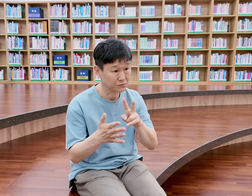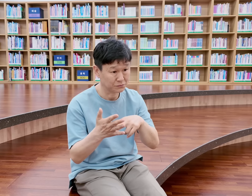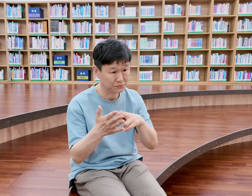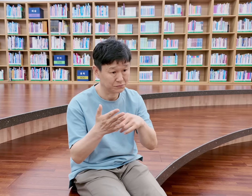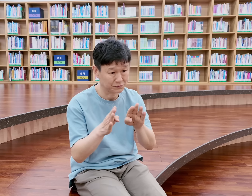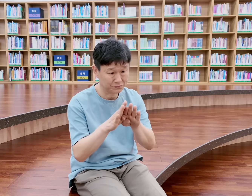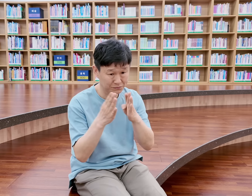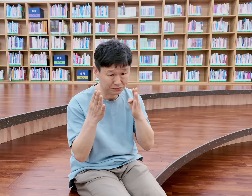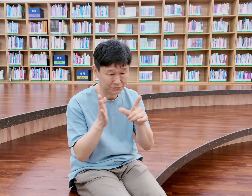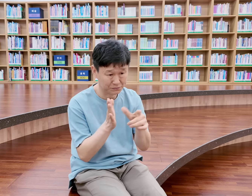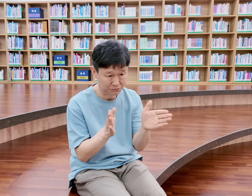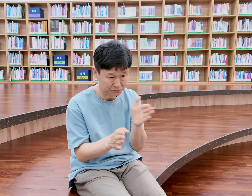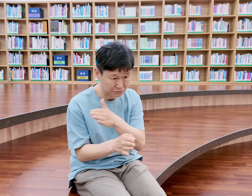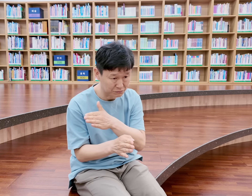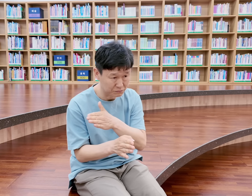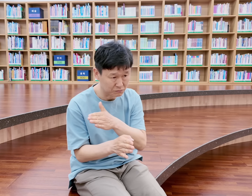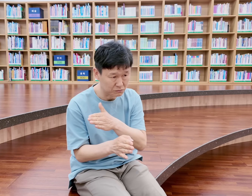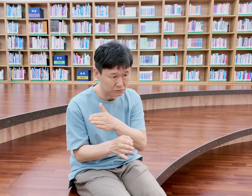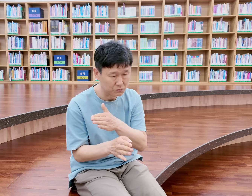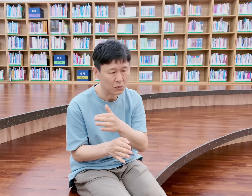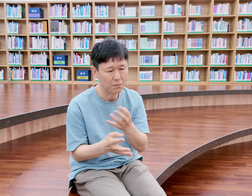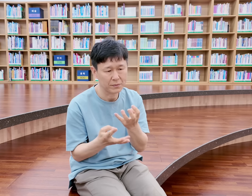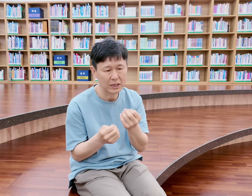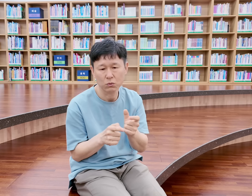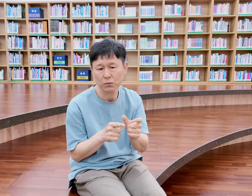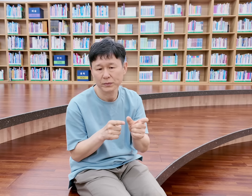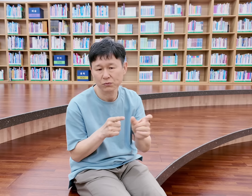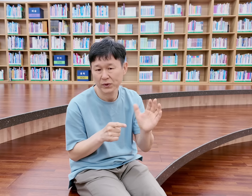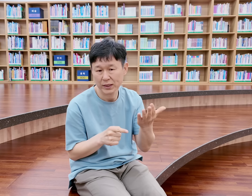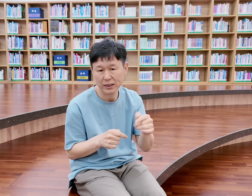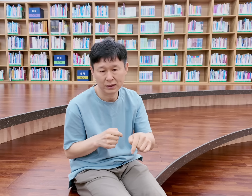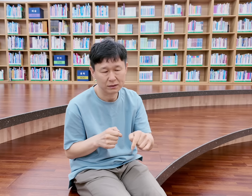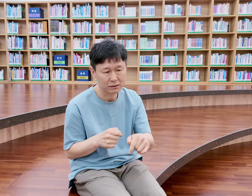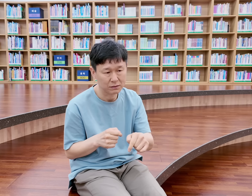At first, I had a lot of trouble figuring out